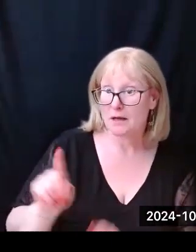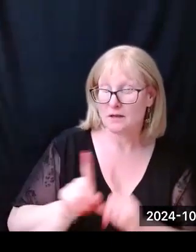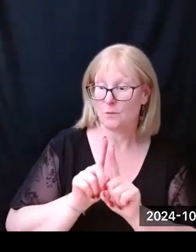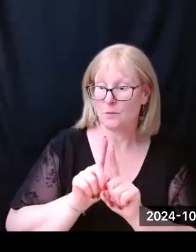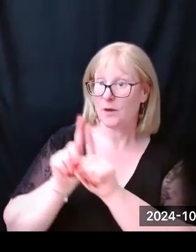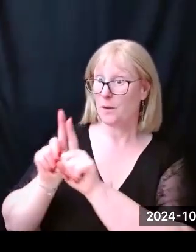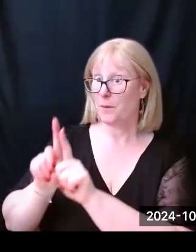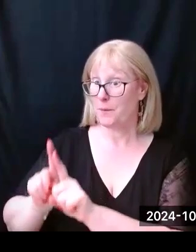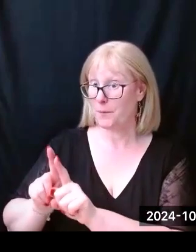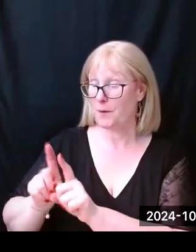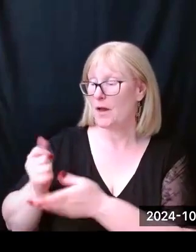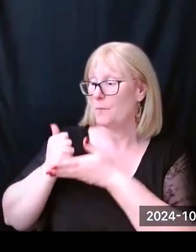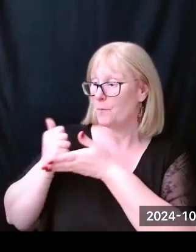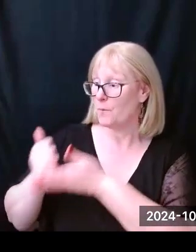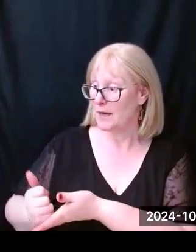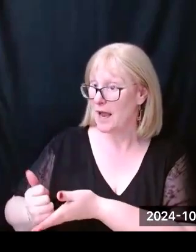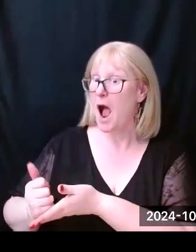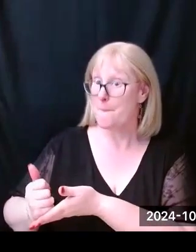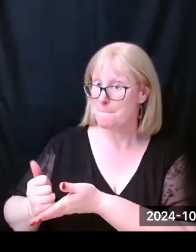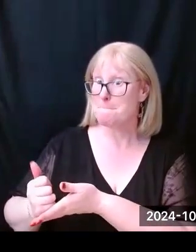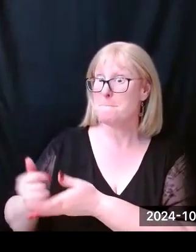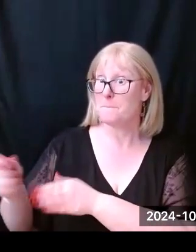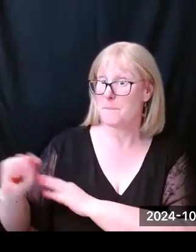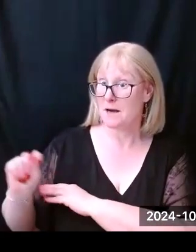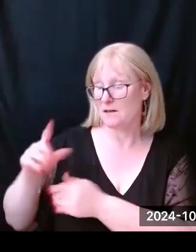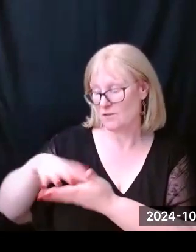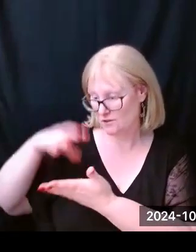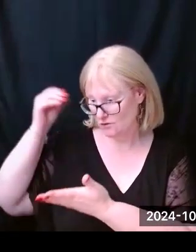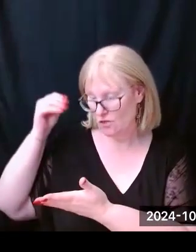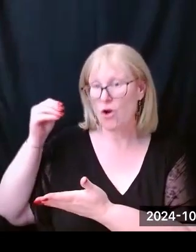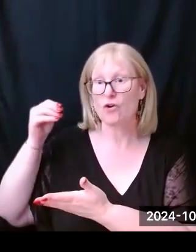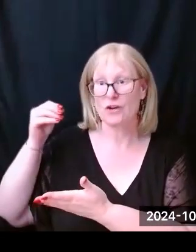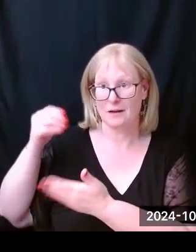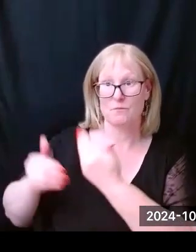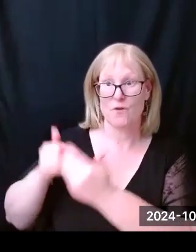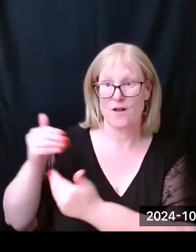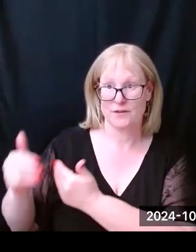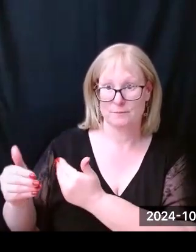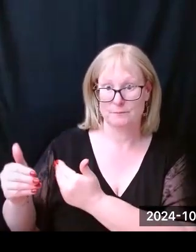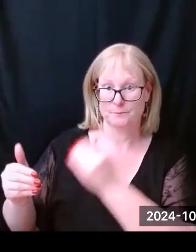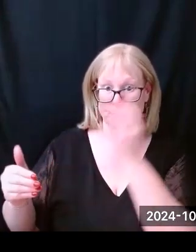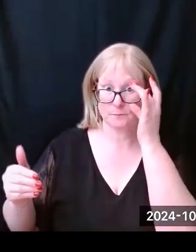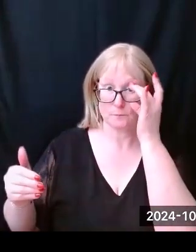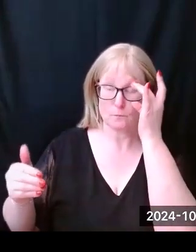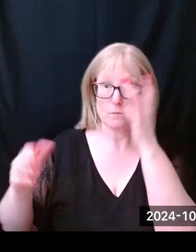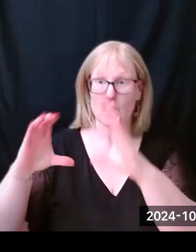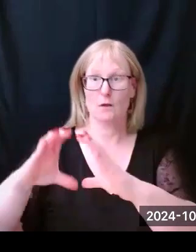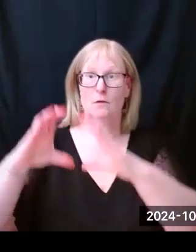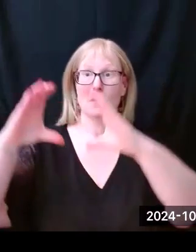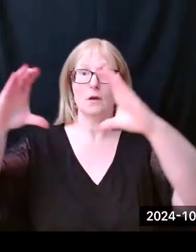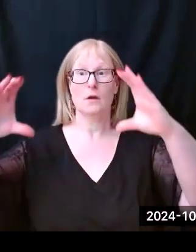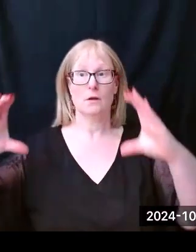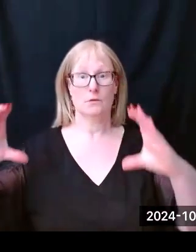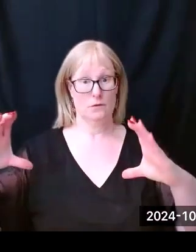and we help reinforce that. That's the learning zone. But we have to be careful with kids. Because if